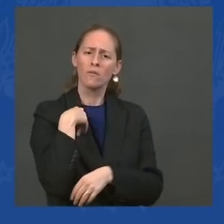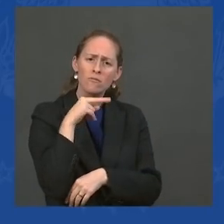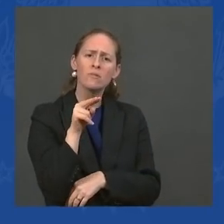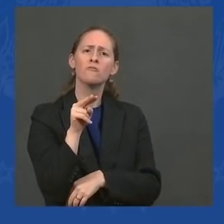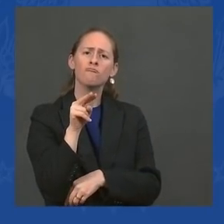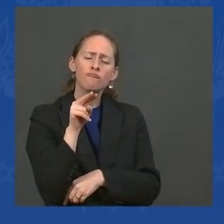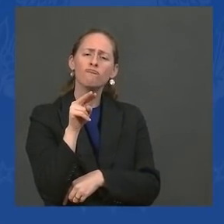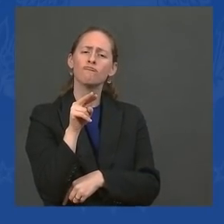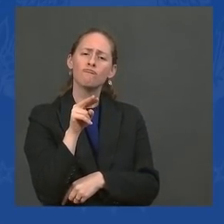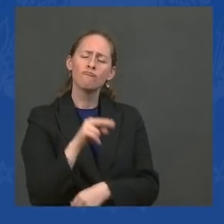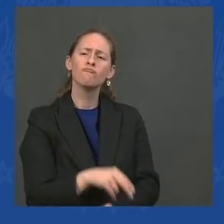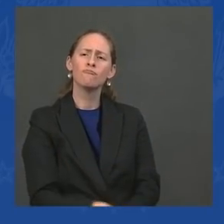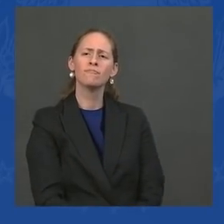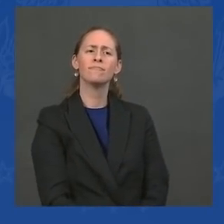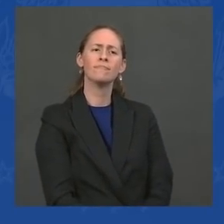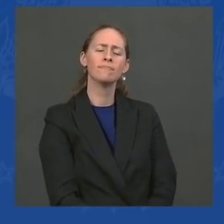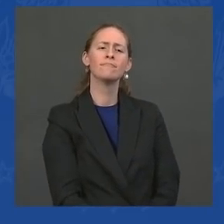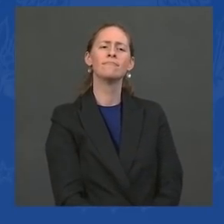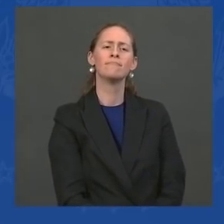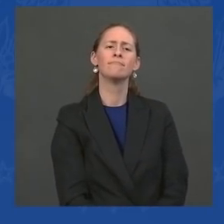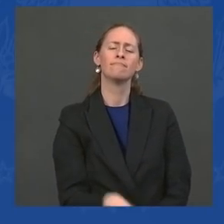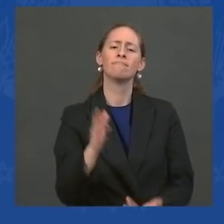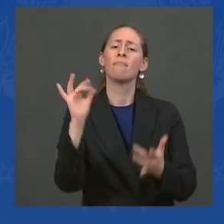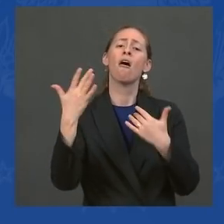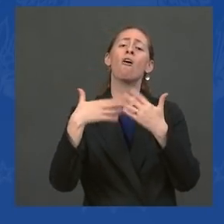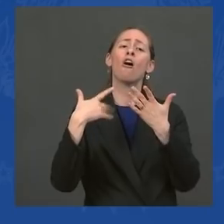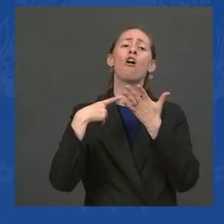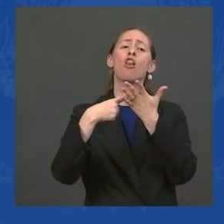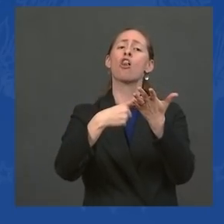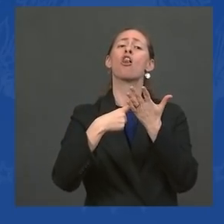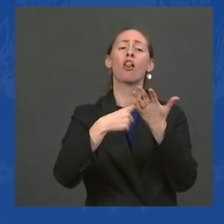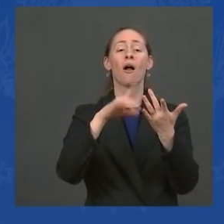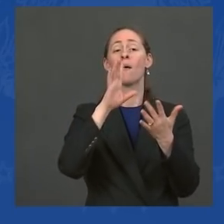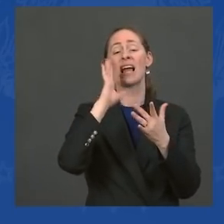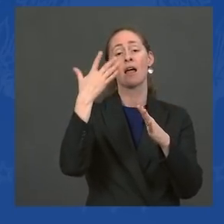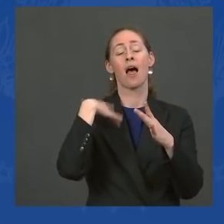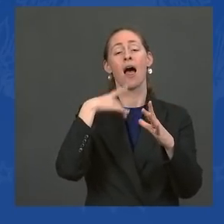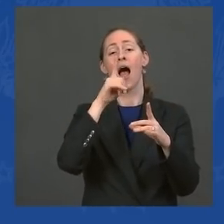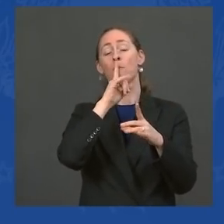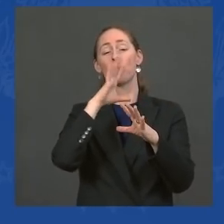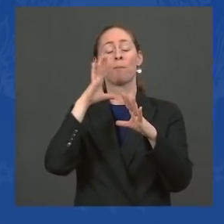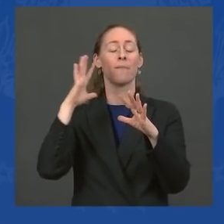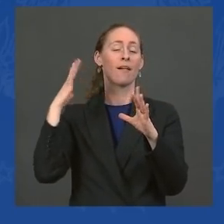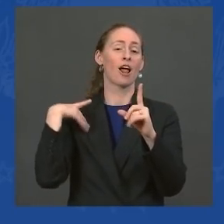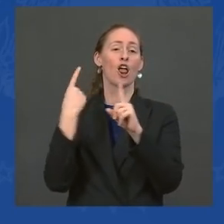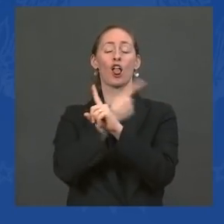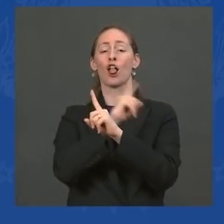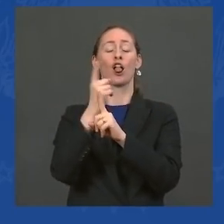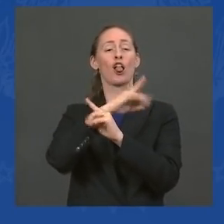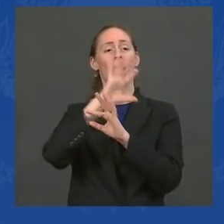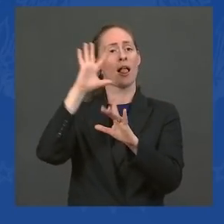And we started the conversation. And to make a long story short, when I made it clear I wasn't going to do that,